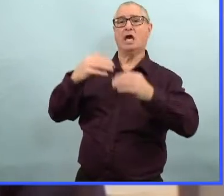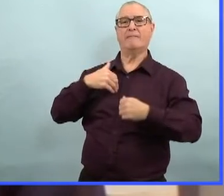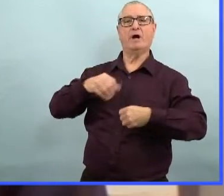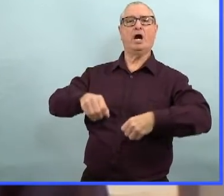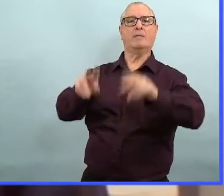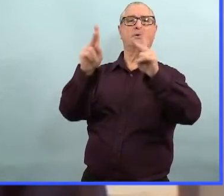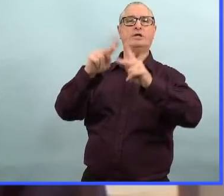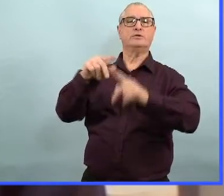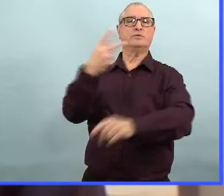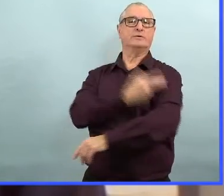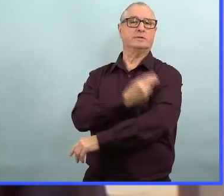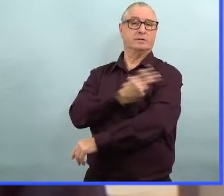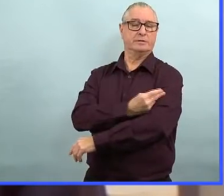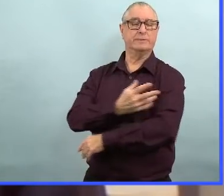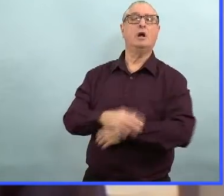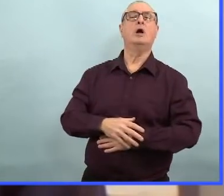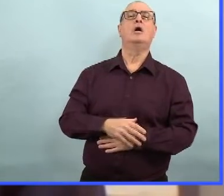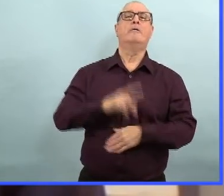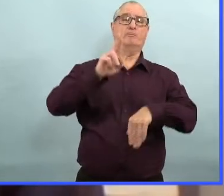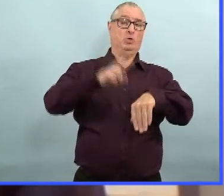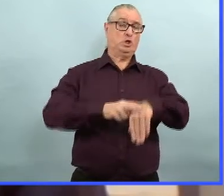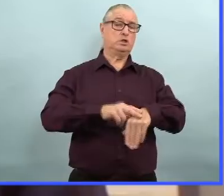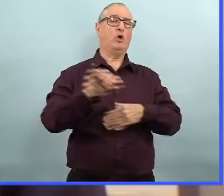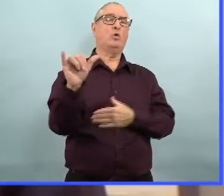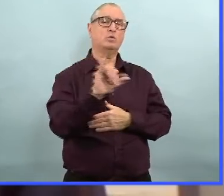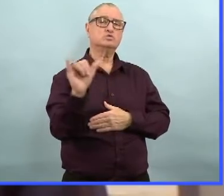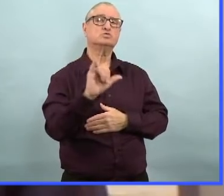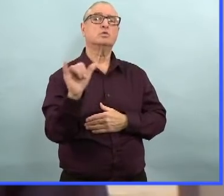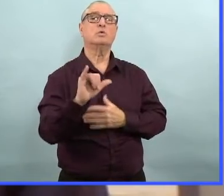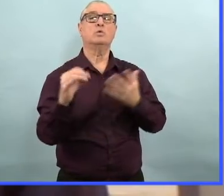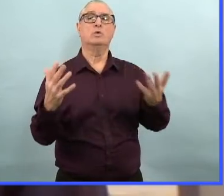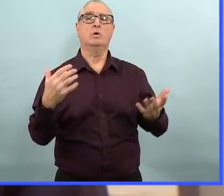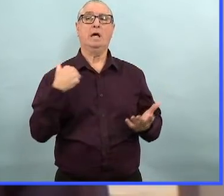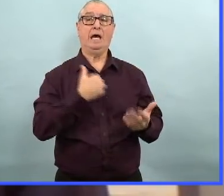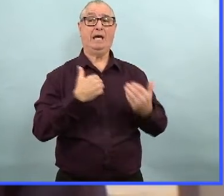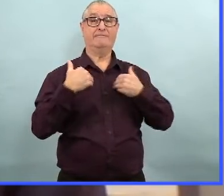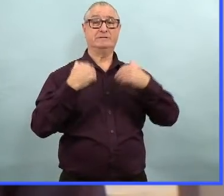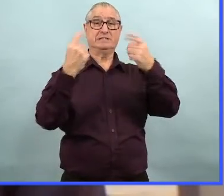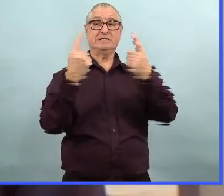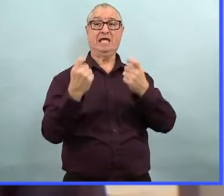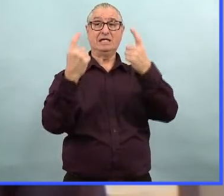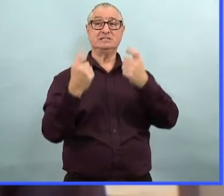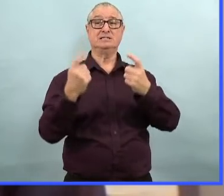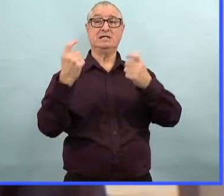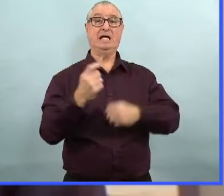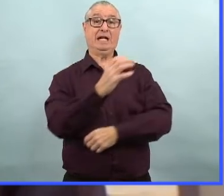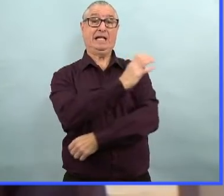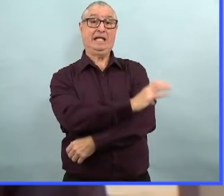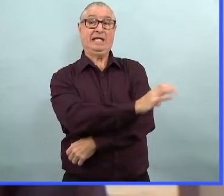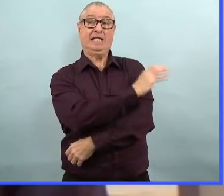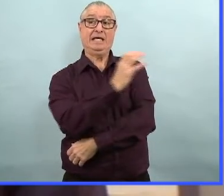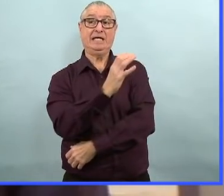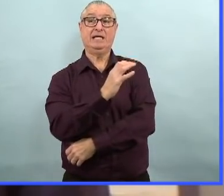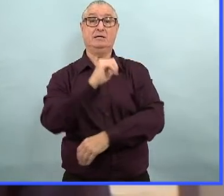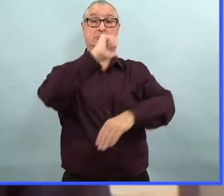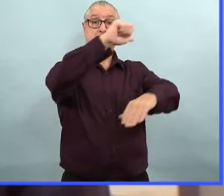do still have the uh test sites that are that are available to symptomatic uh teachers as well so um